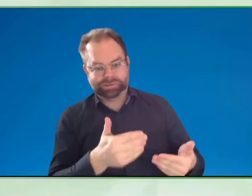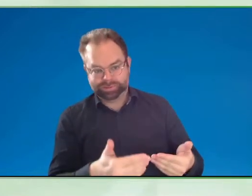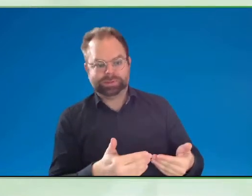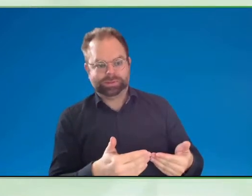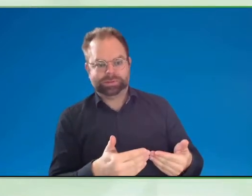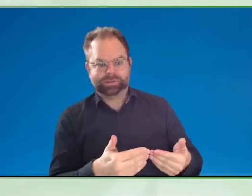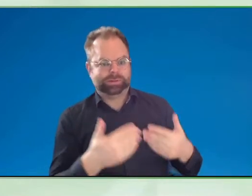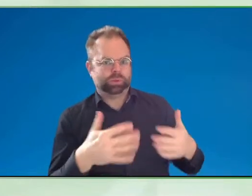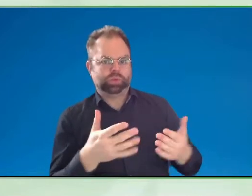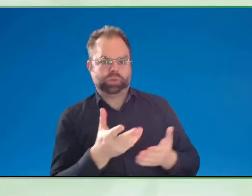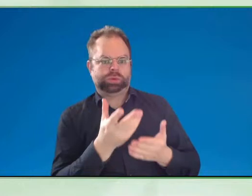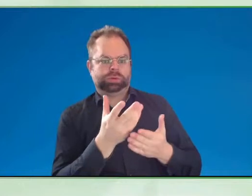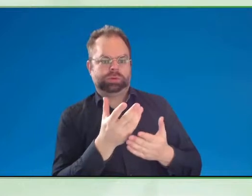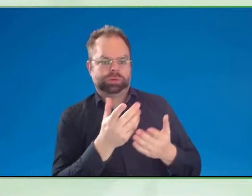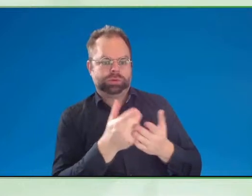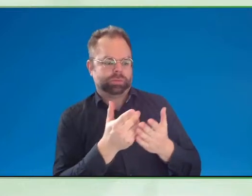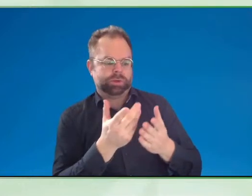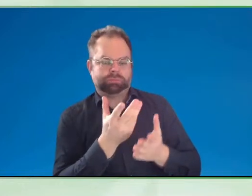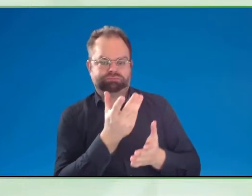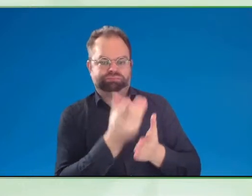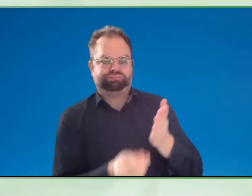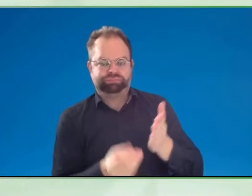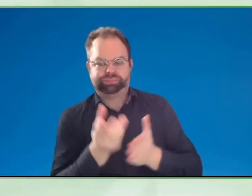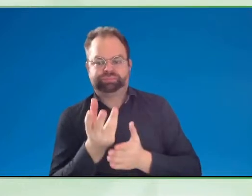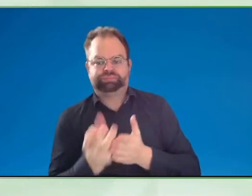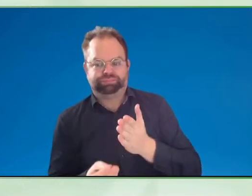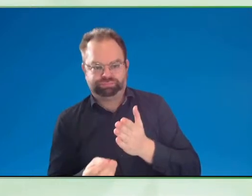the knowledge because there are some gaps in the ministries that we have stopped this